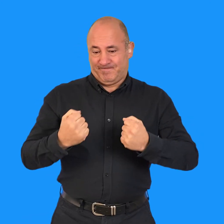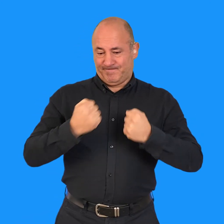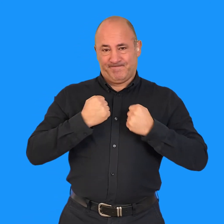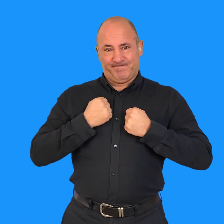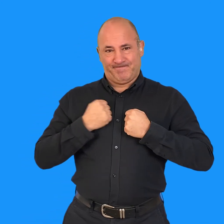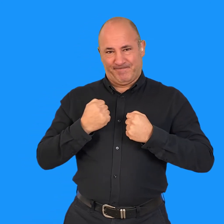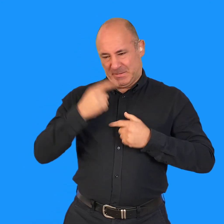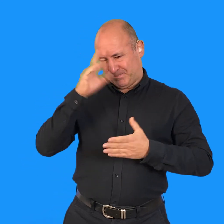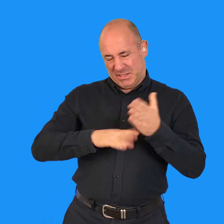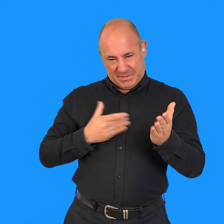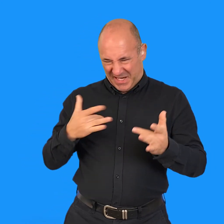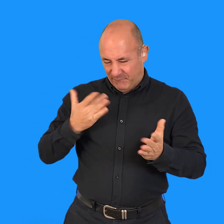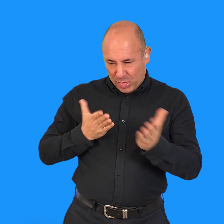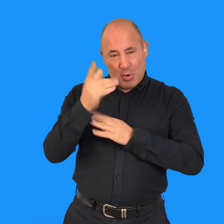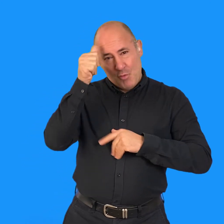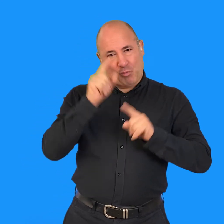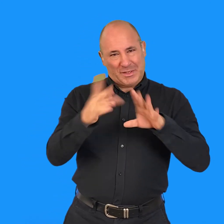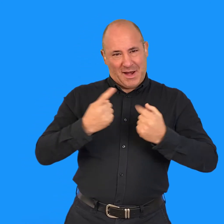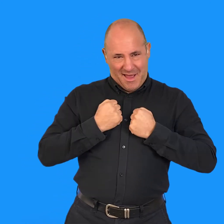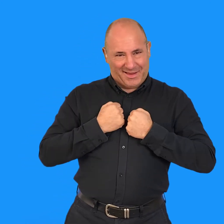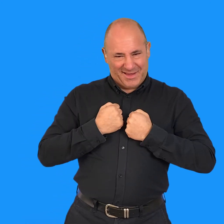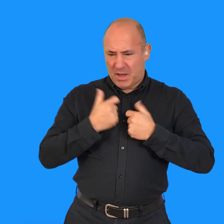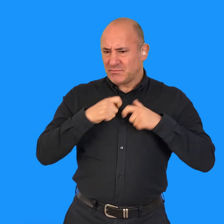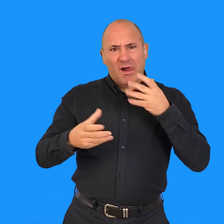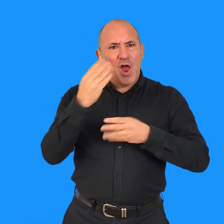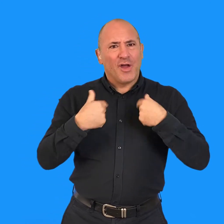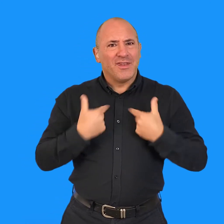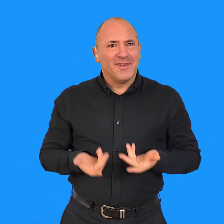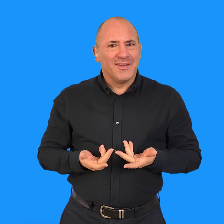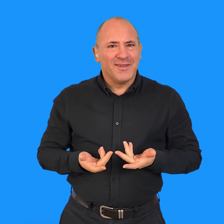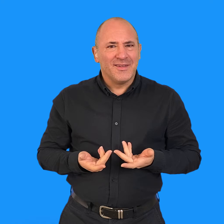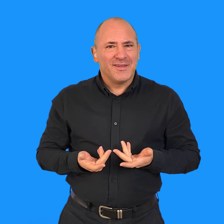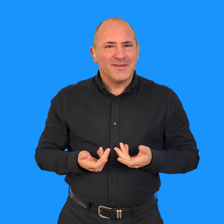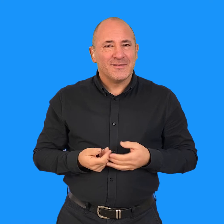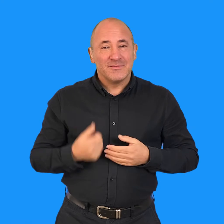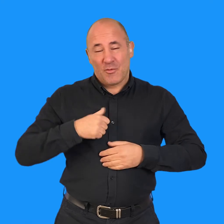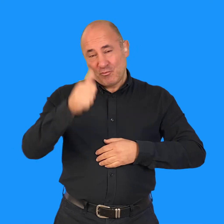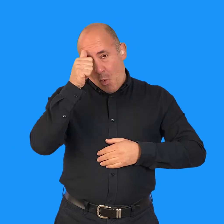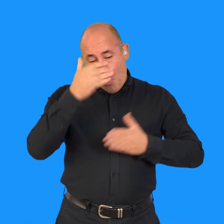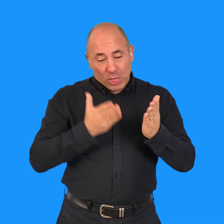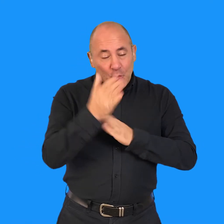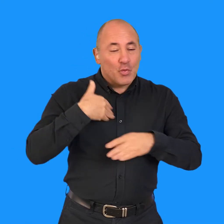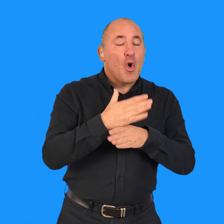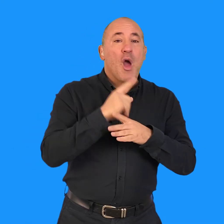I'm learning. I know what my lived experience is, but I'm still learning. And I know I'm gonna get things wrong,